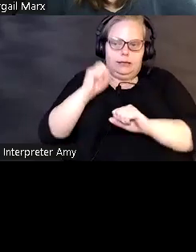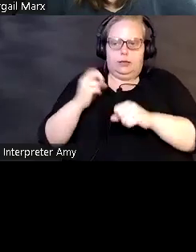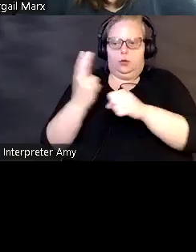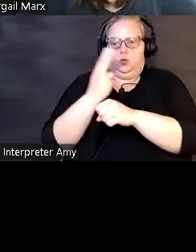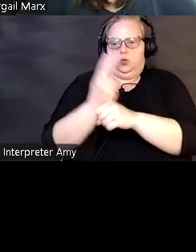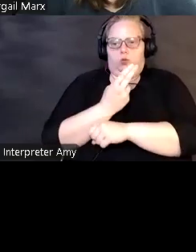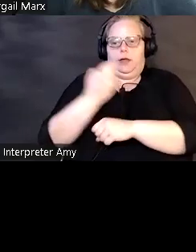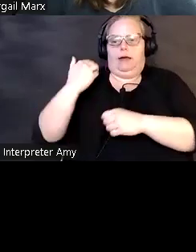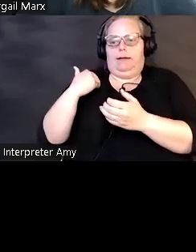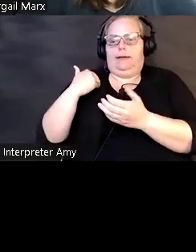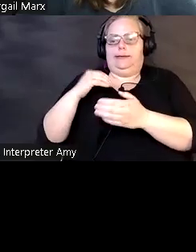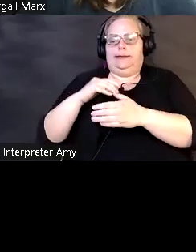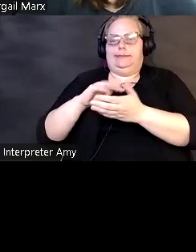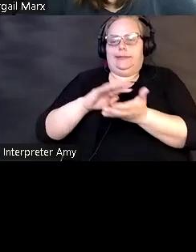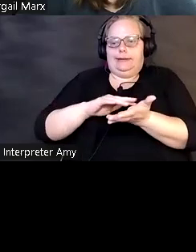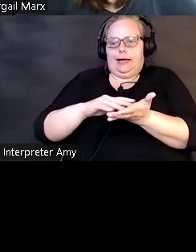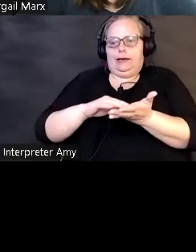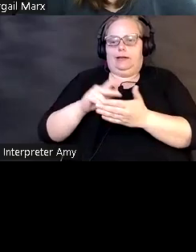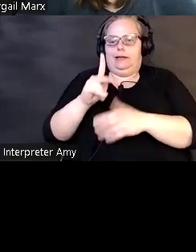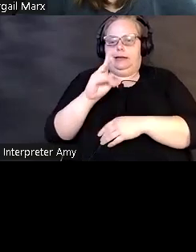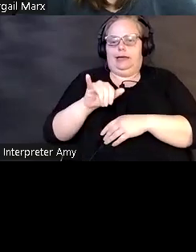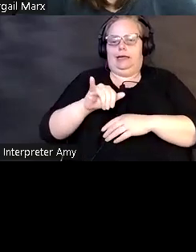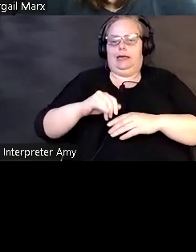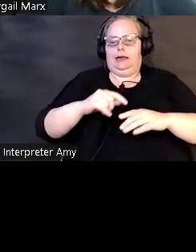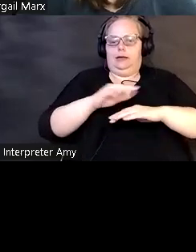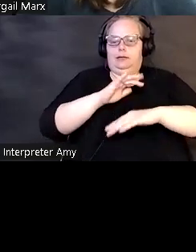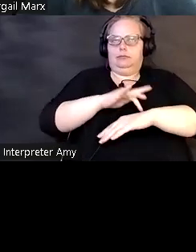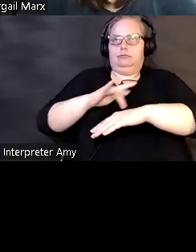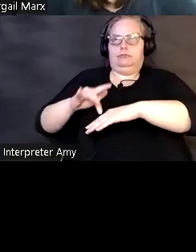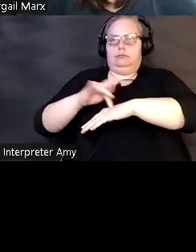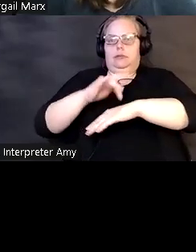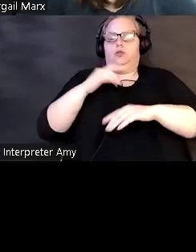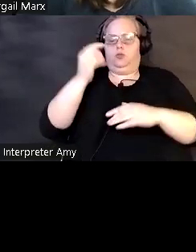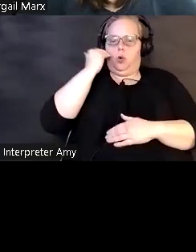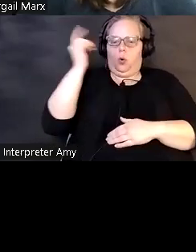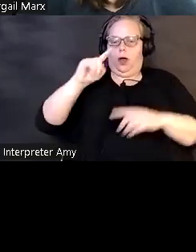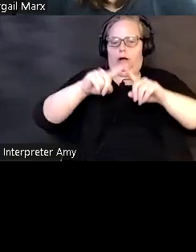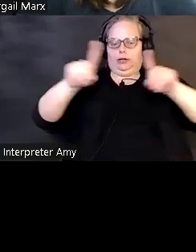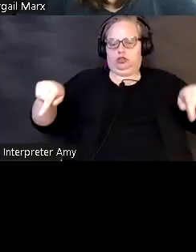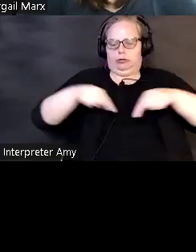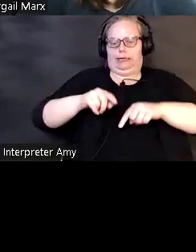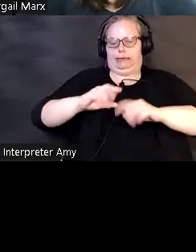tactile key guard over to help you orient on the screen to be able to communicate.